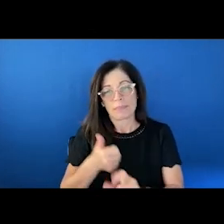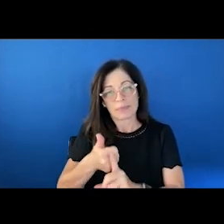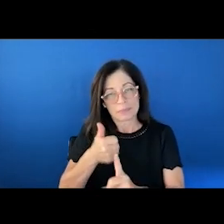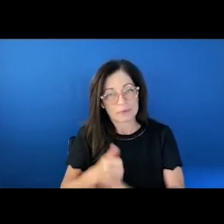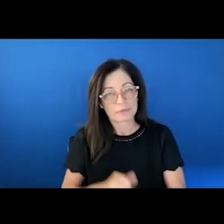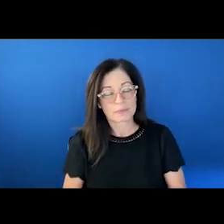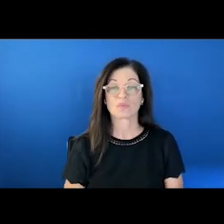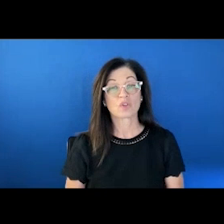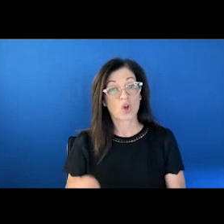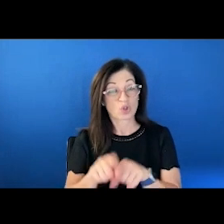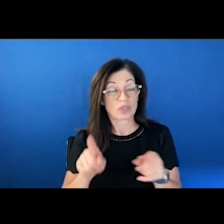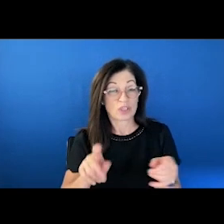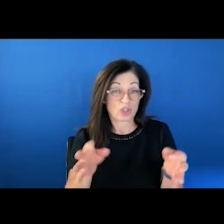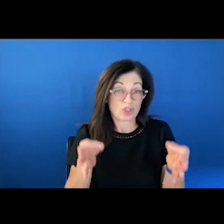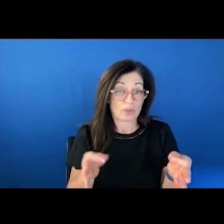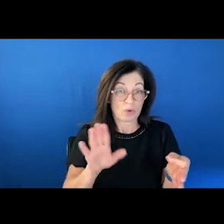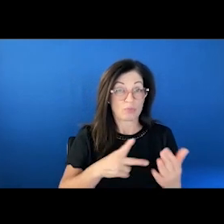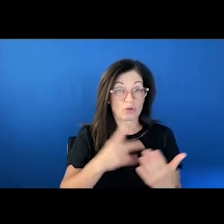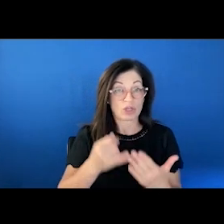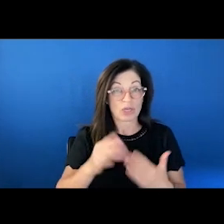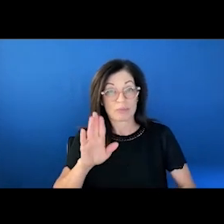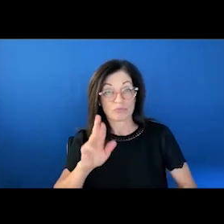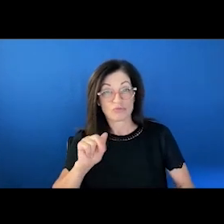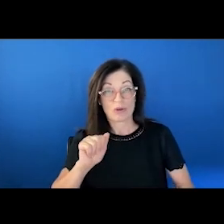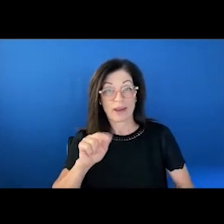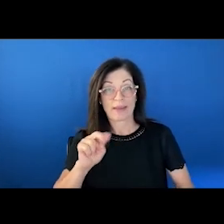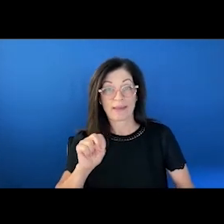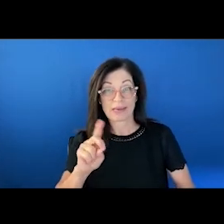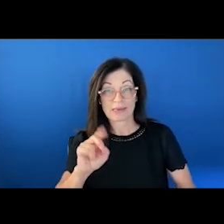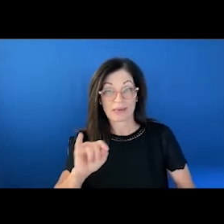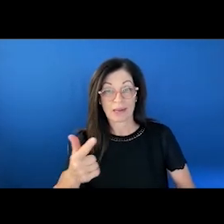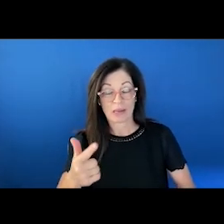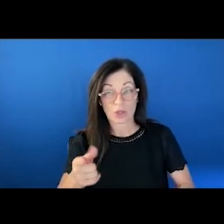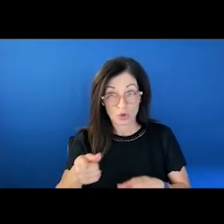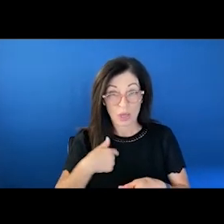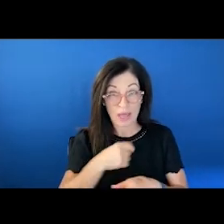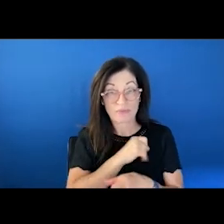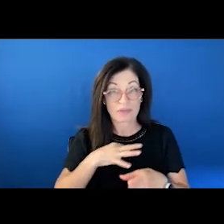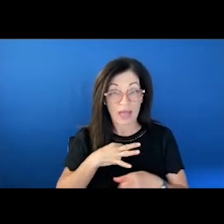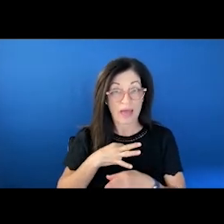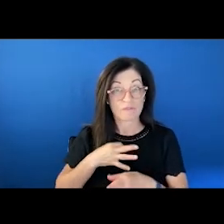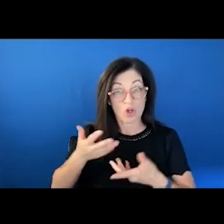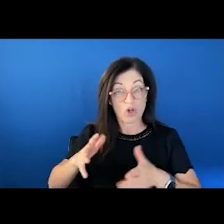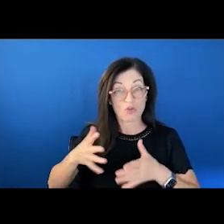branding. Determine if you have staff in-house or if you need a design firm to help with branding.